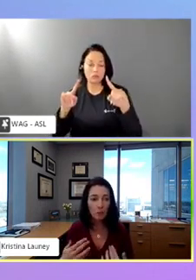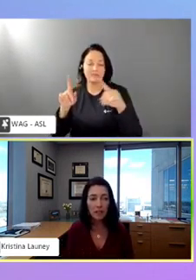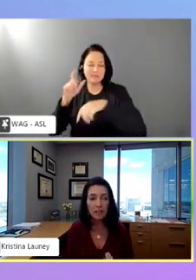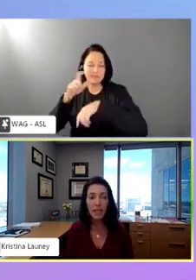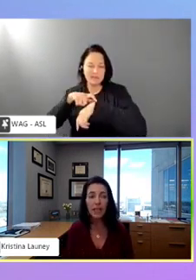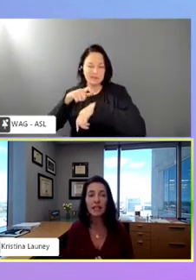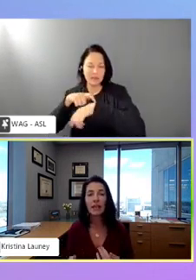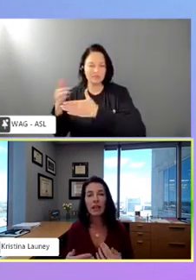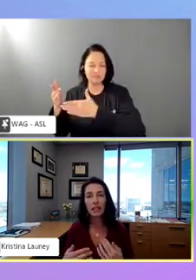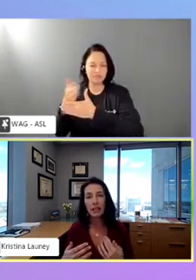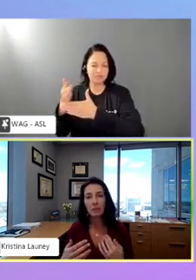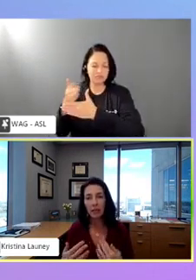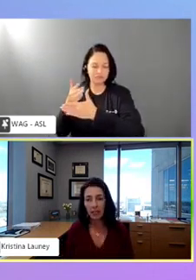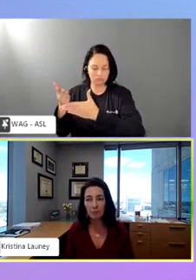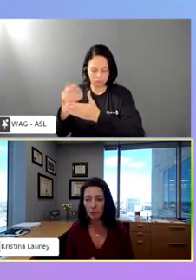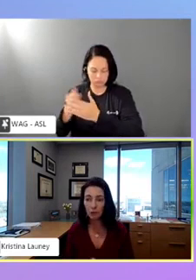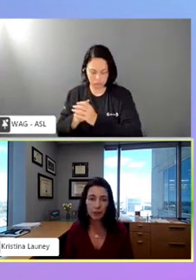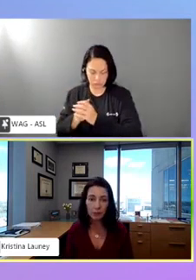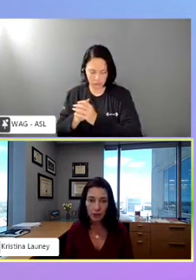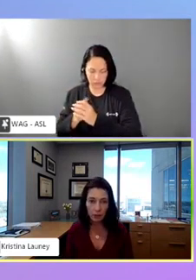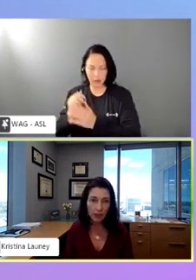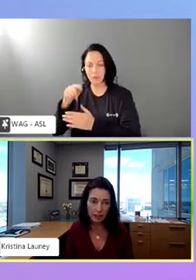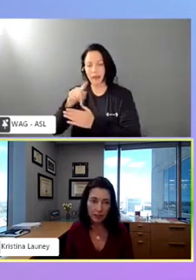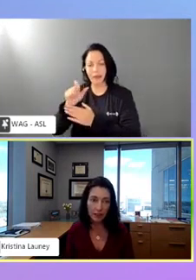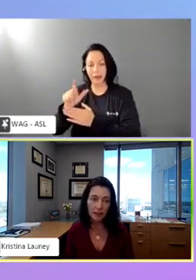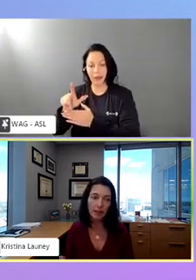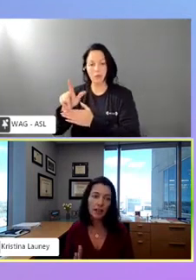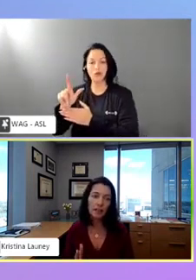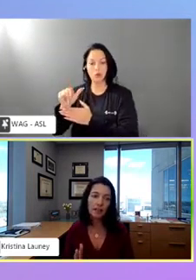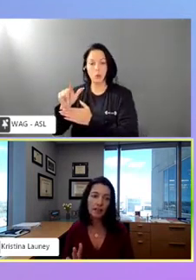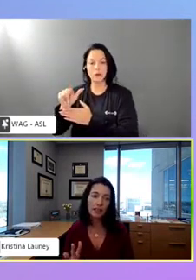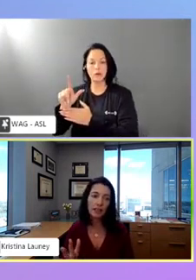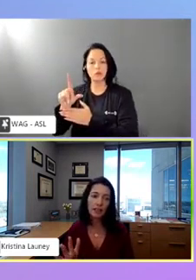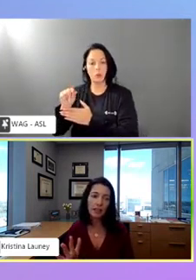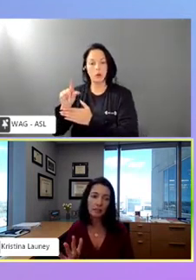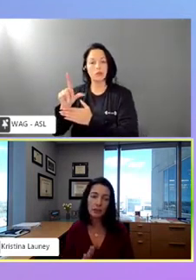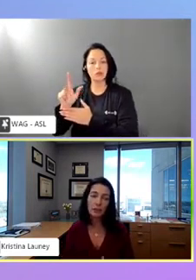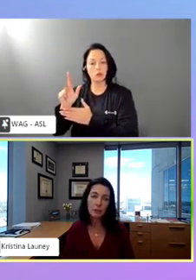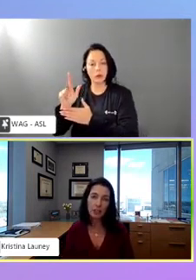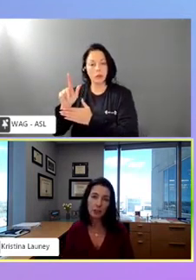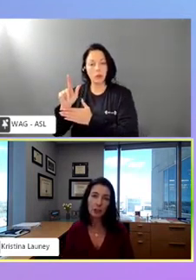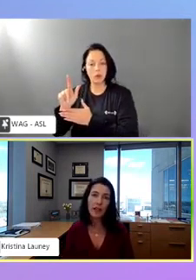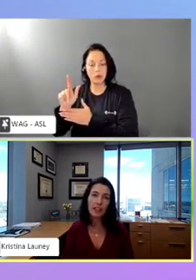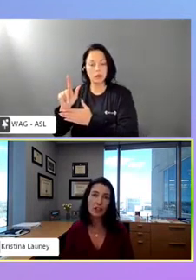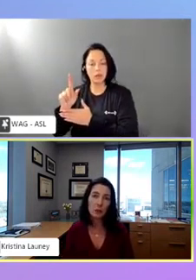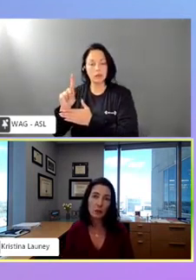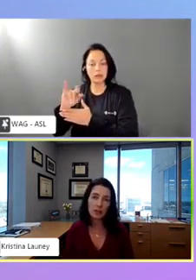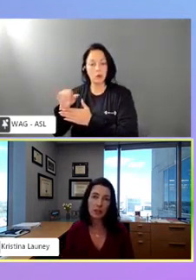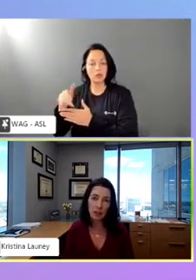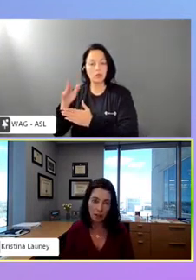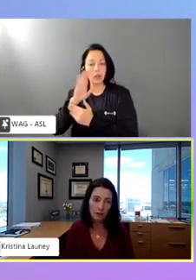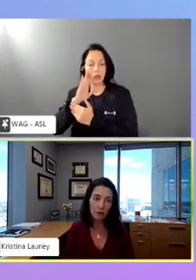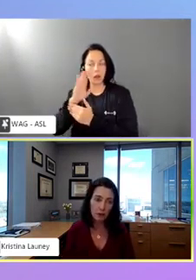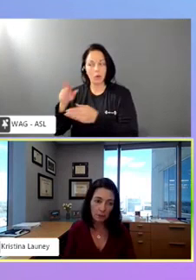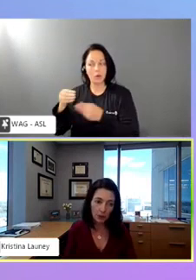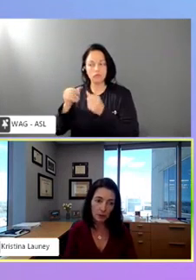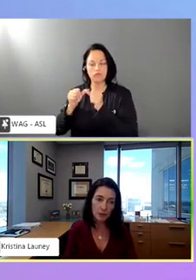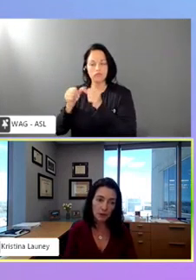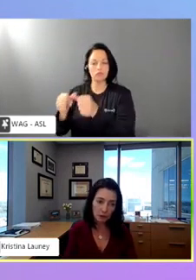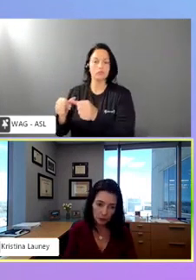so the comments in the comments period. So the timeline that the DOJ announced in July 2022 was